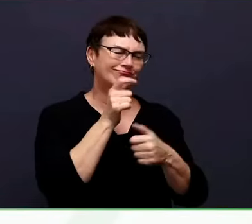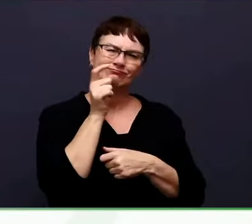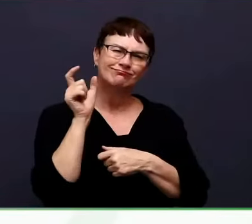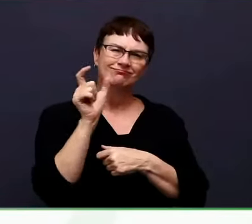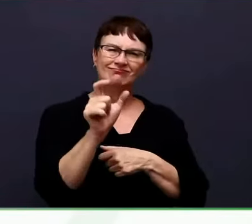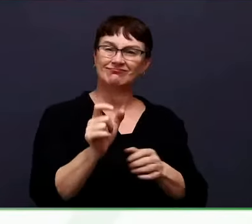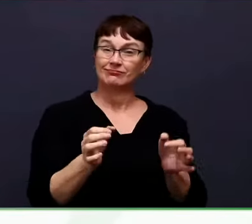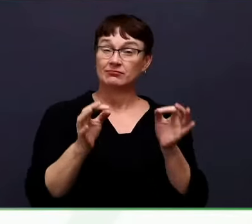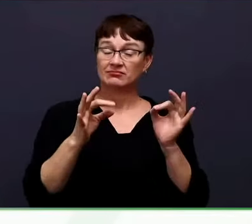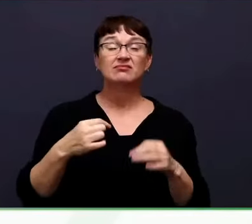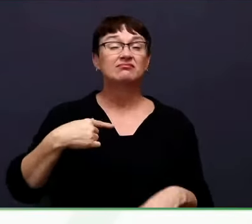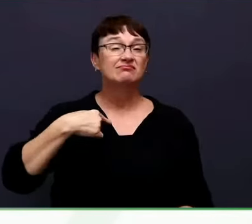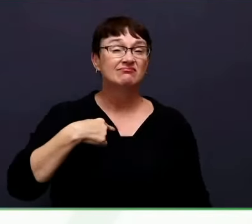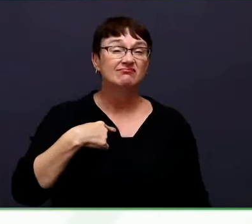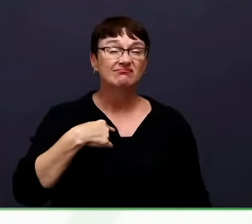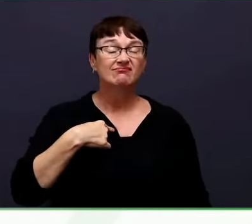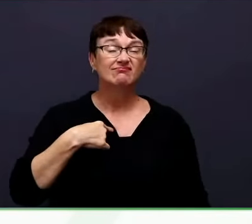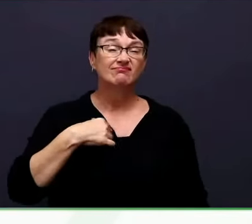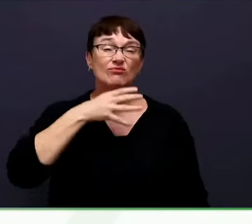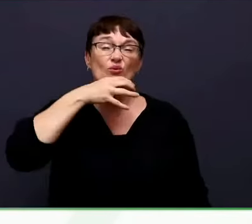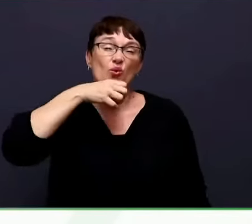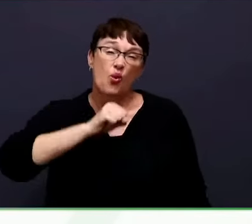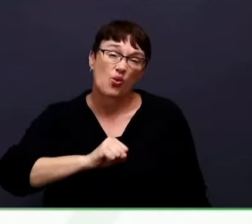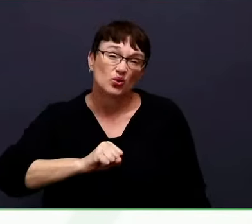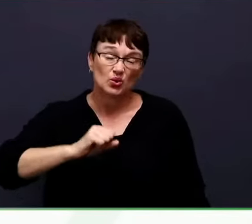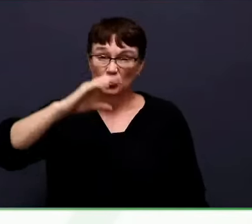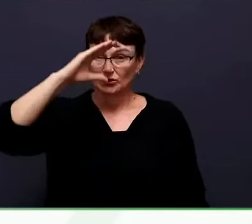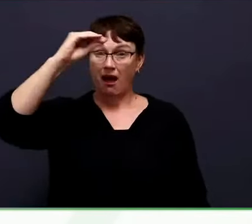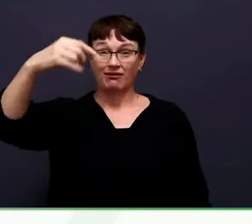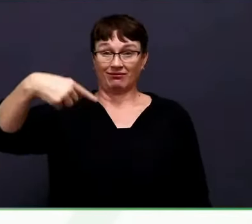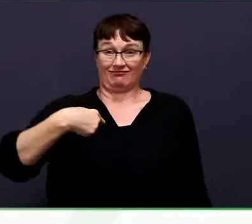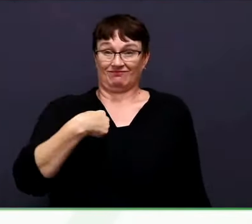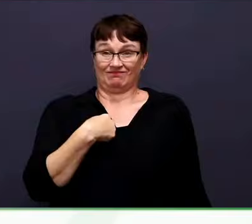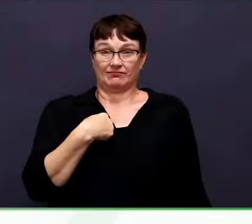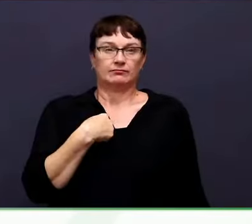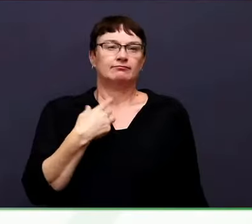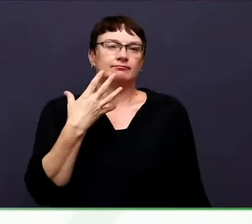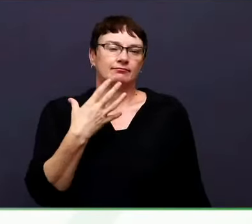And again this year, we are happy about that. We will cut right to why.